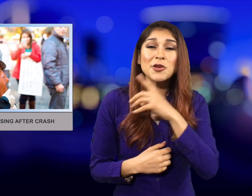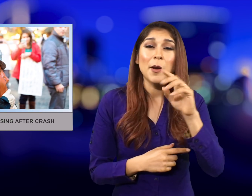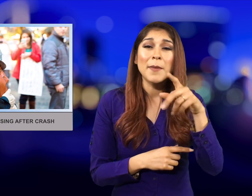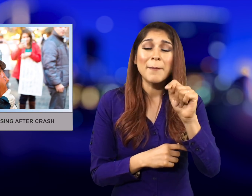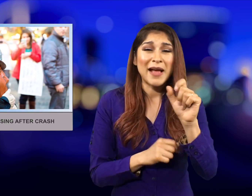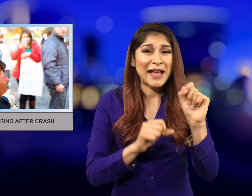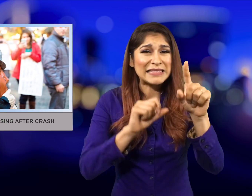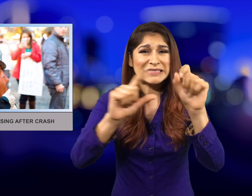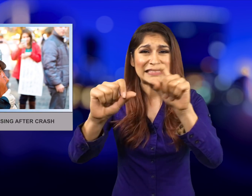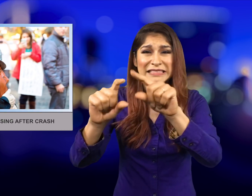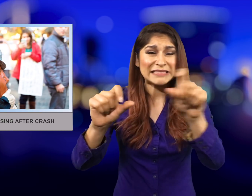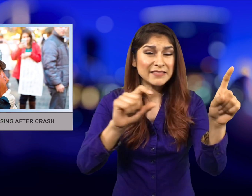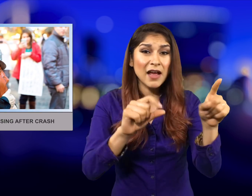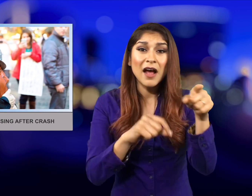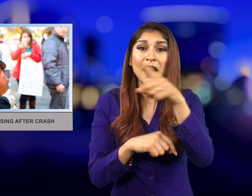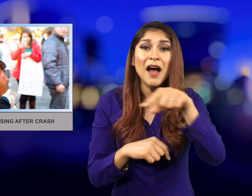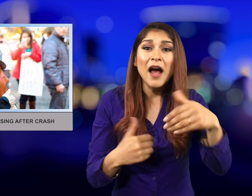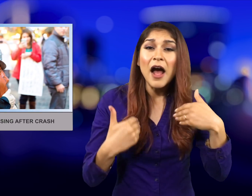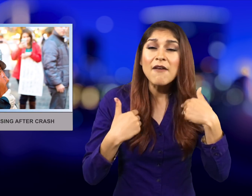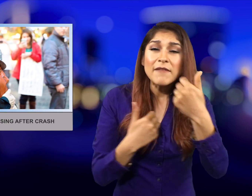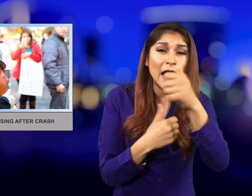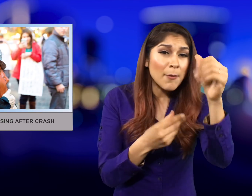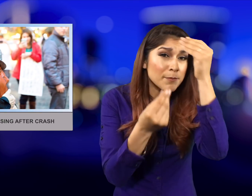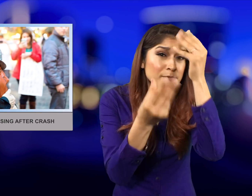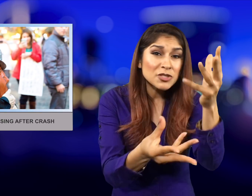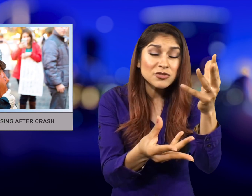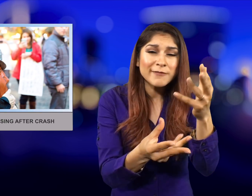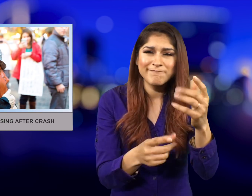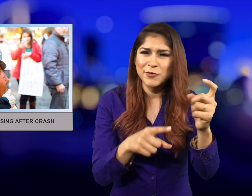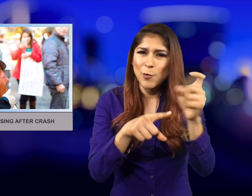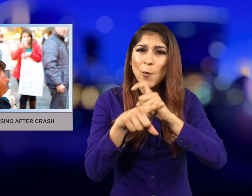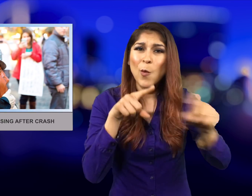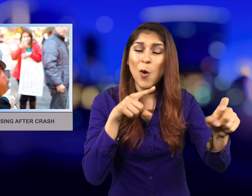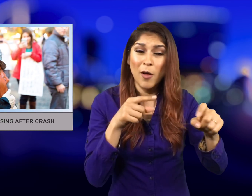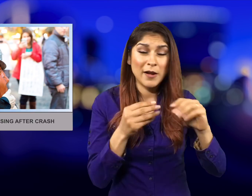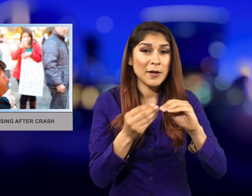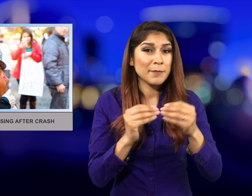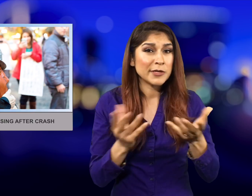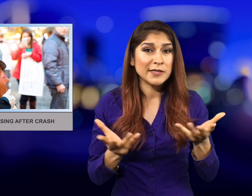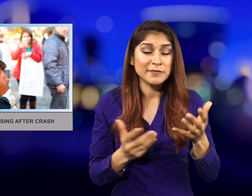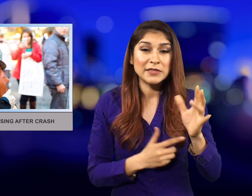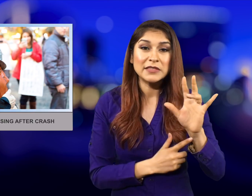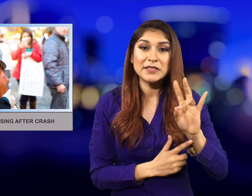The Mendocino Sheriff's department is asking anyone with information to give them a call